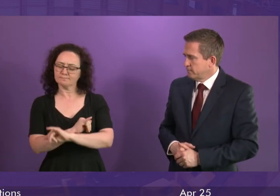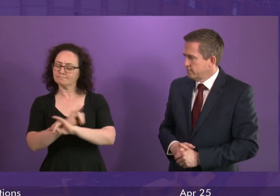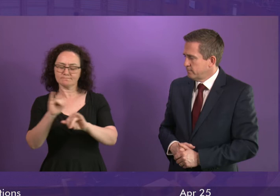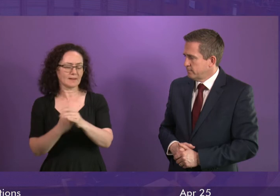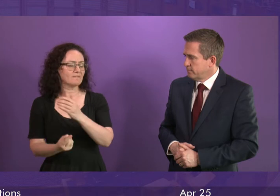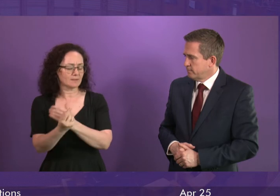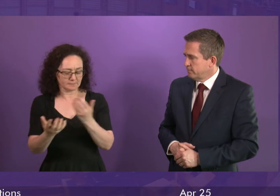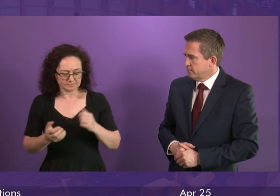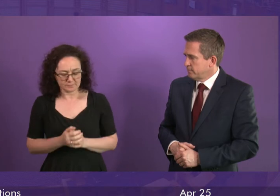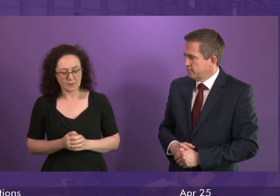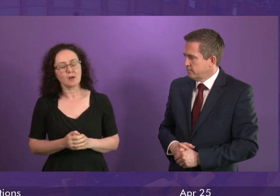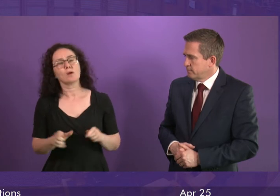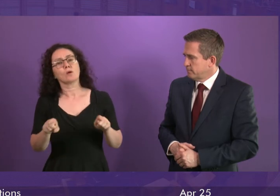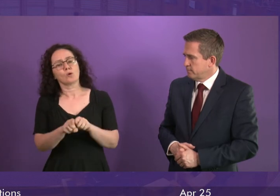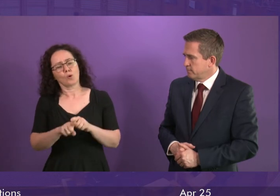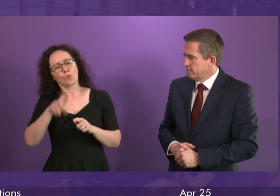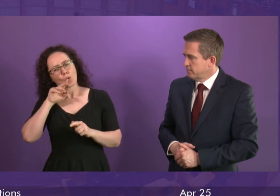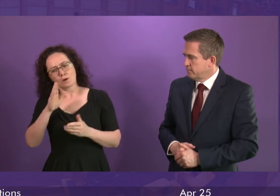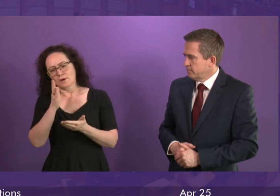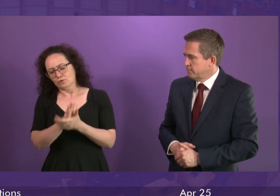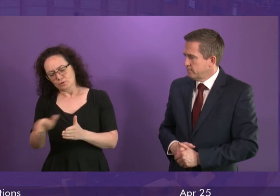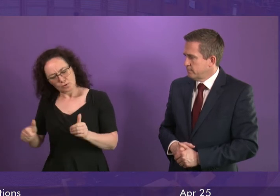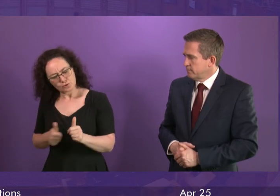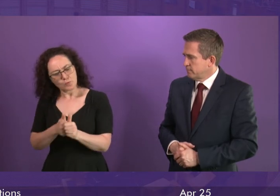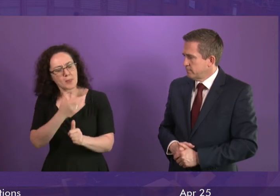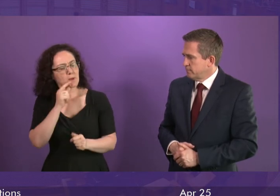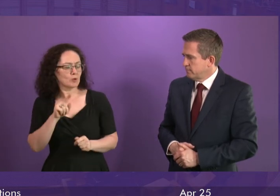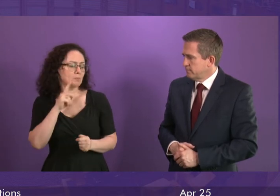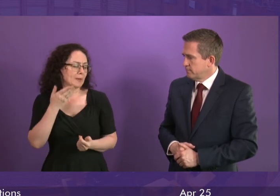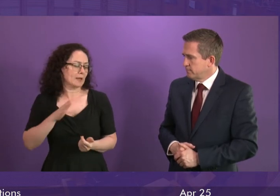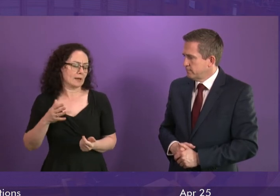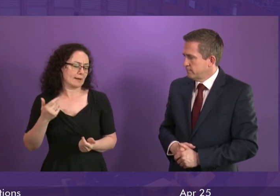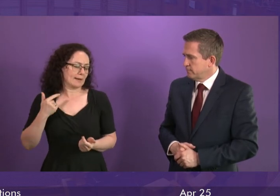any efforts to commemorate those who have lost their lives and show solidarity with